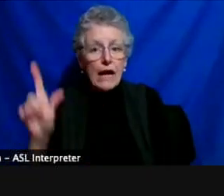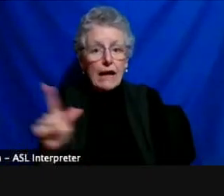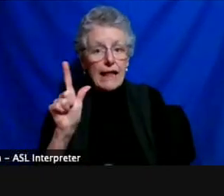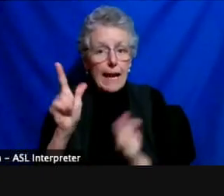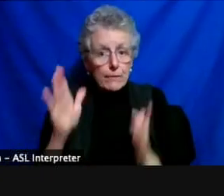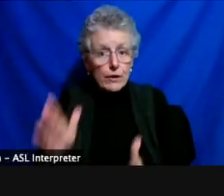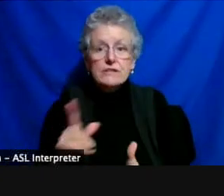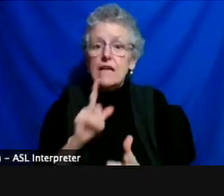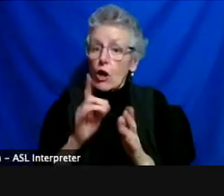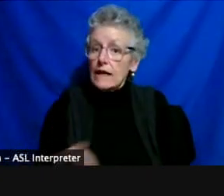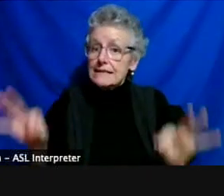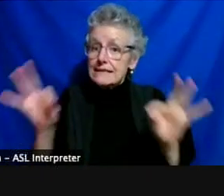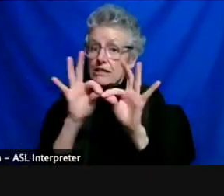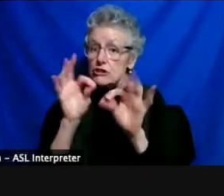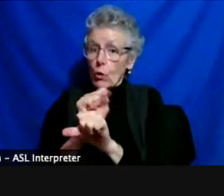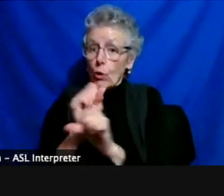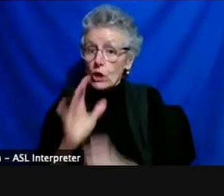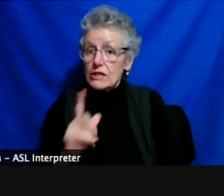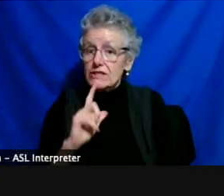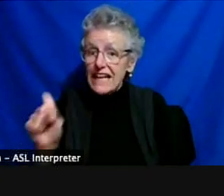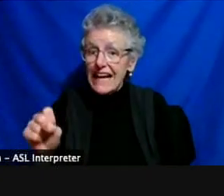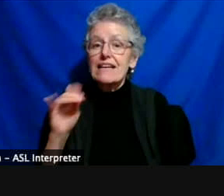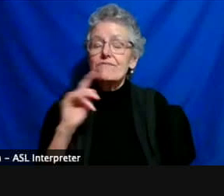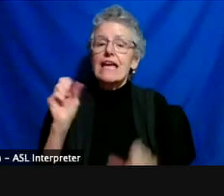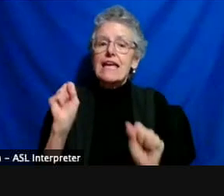but they if they can maintain that distance,